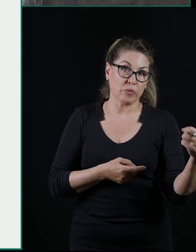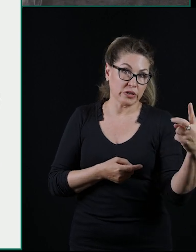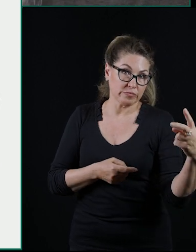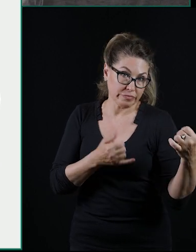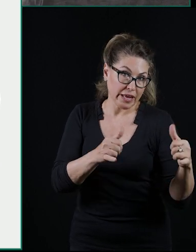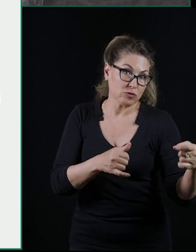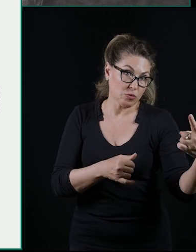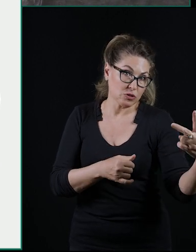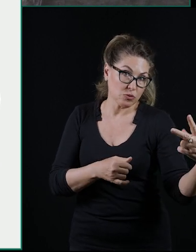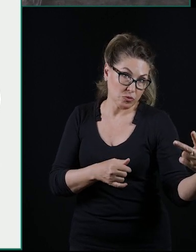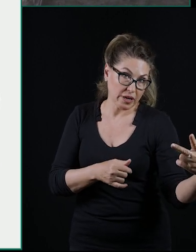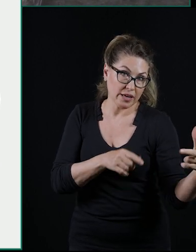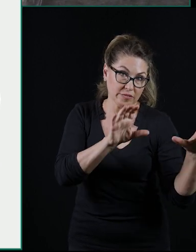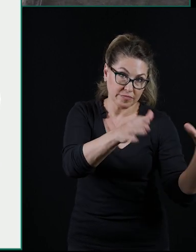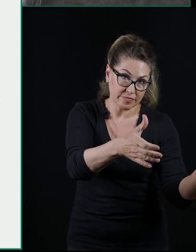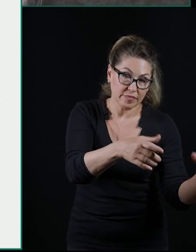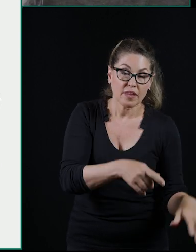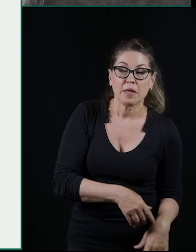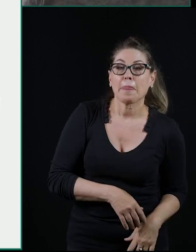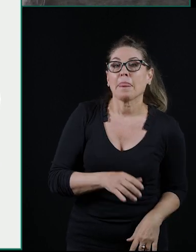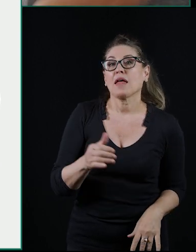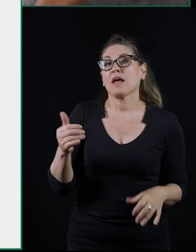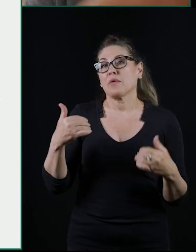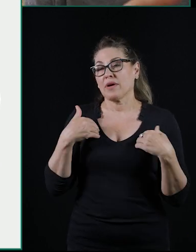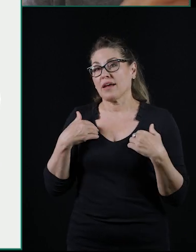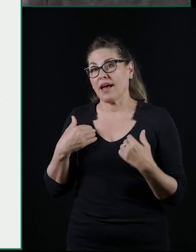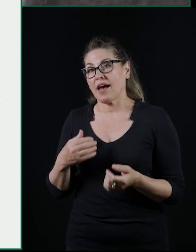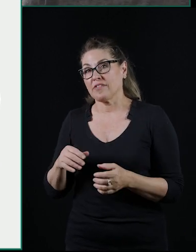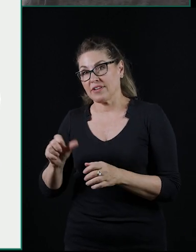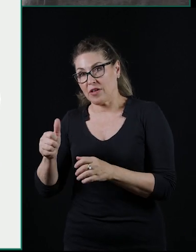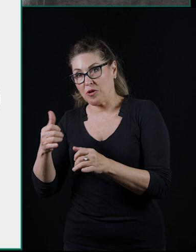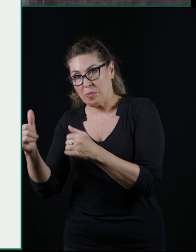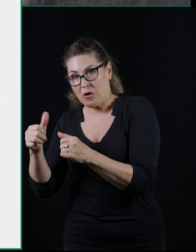and three, and we have the Fire Team party